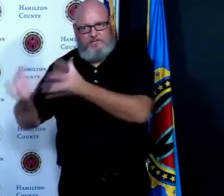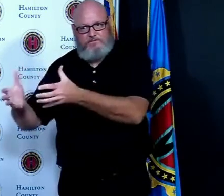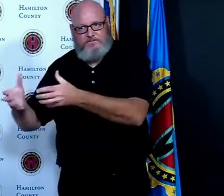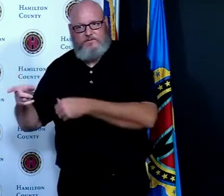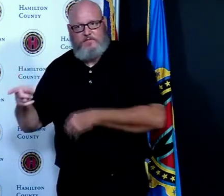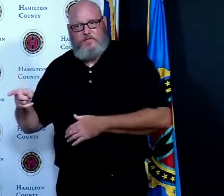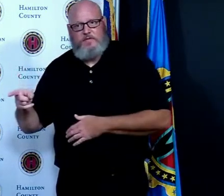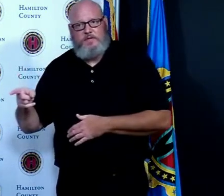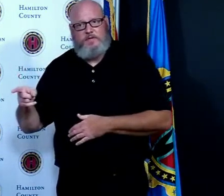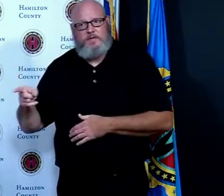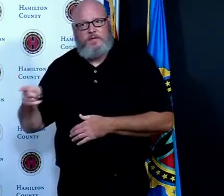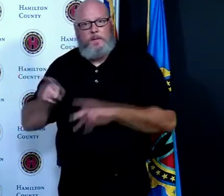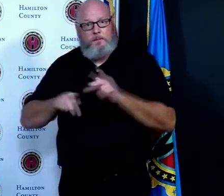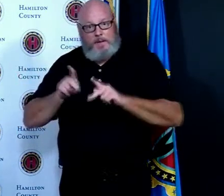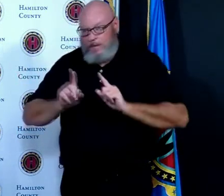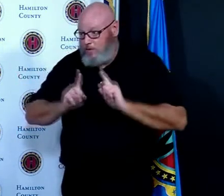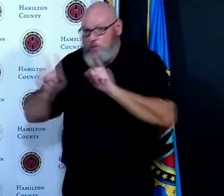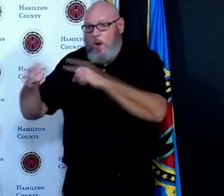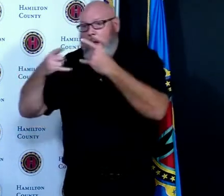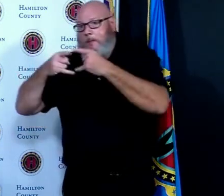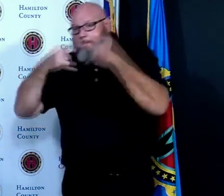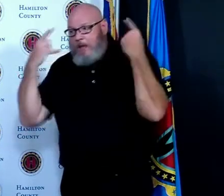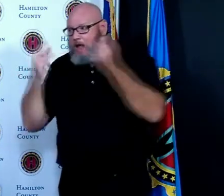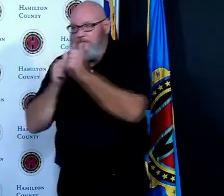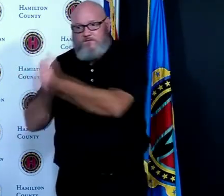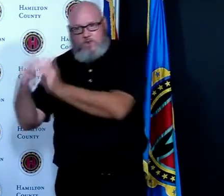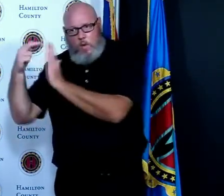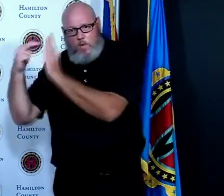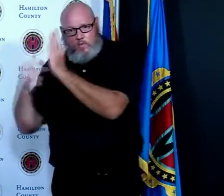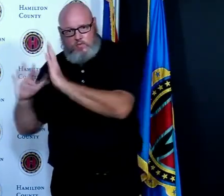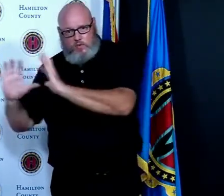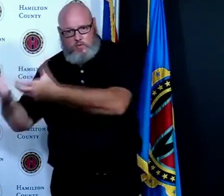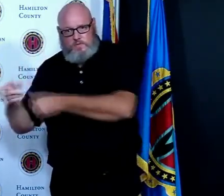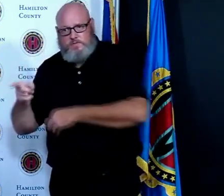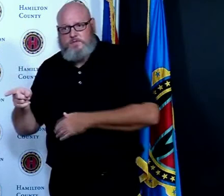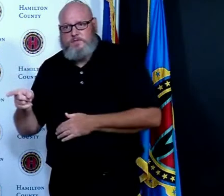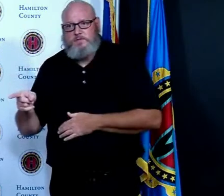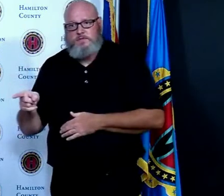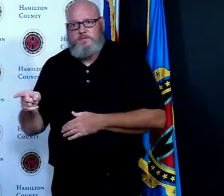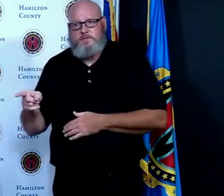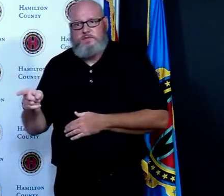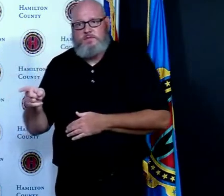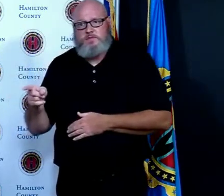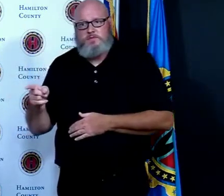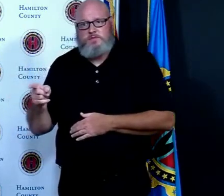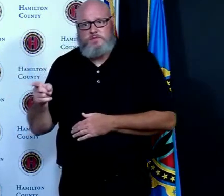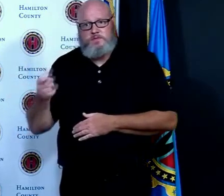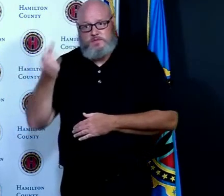that are masking with individuals in their bubbles and and that's the way we respond to this